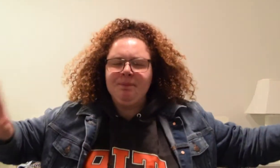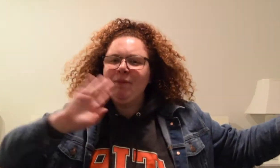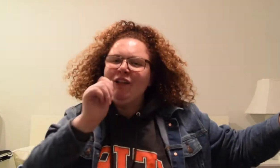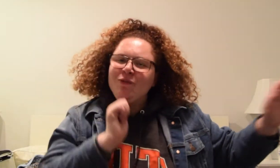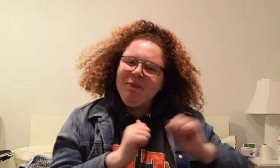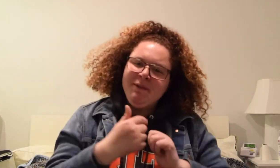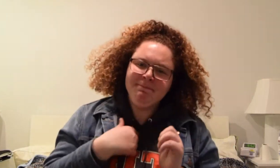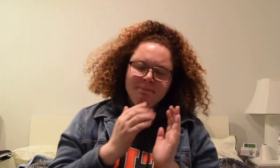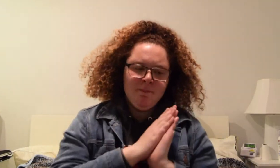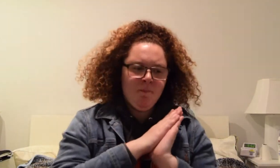Be patient with me!